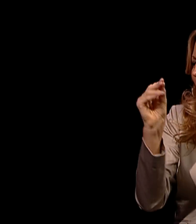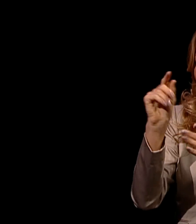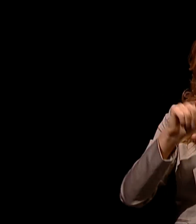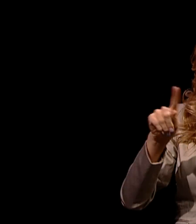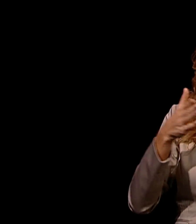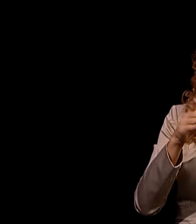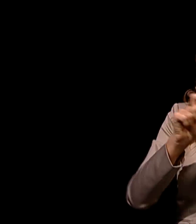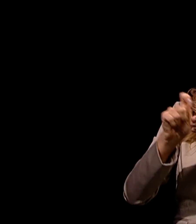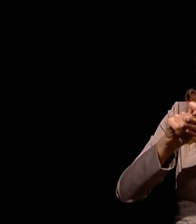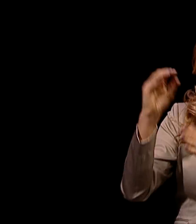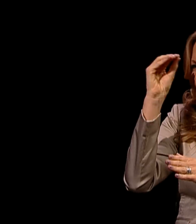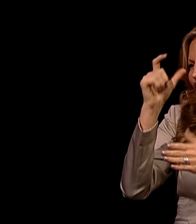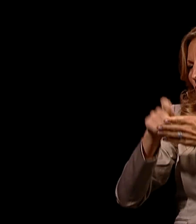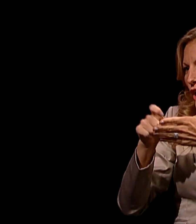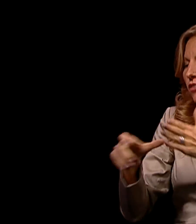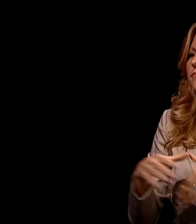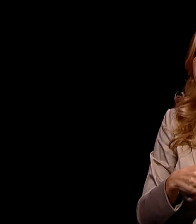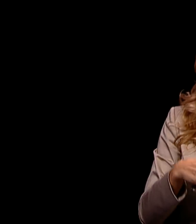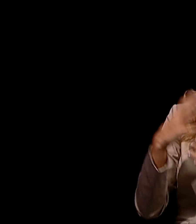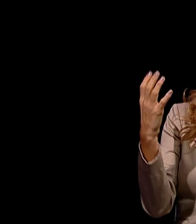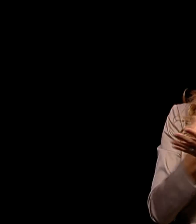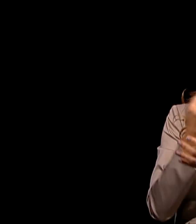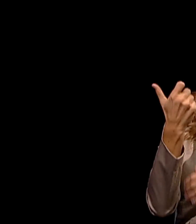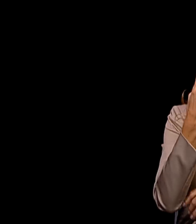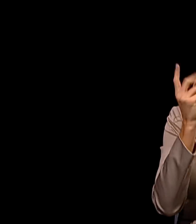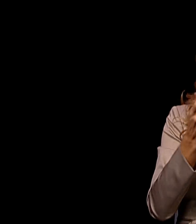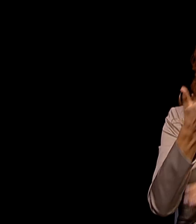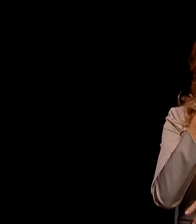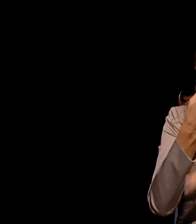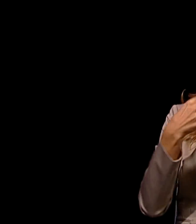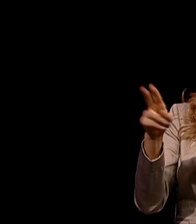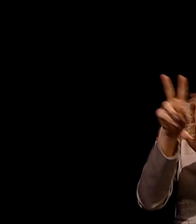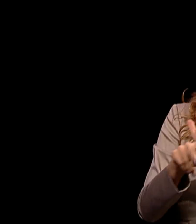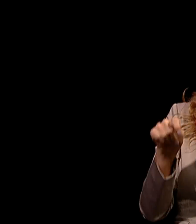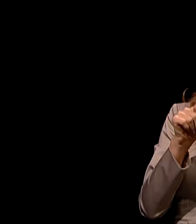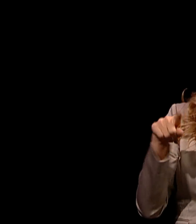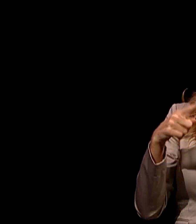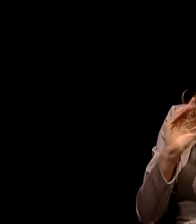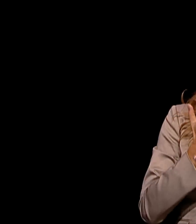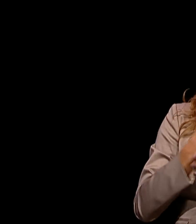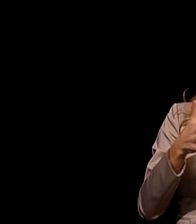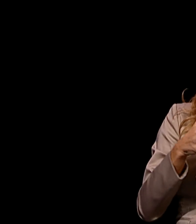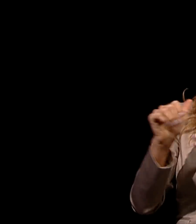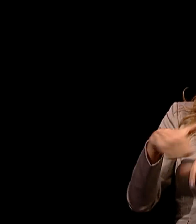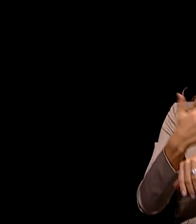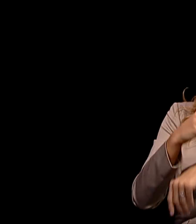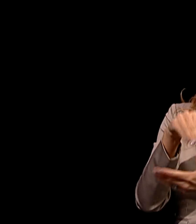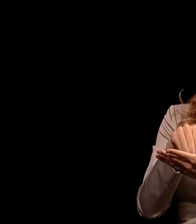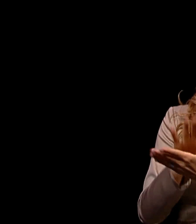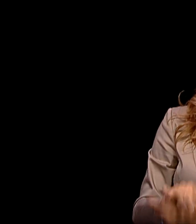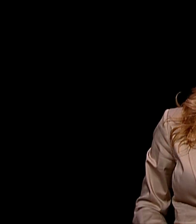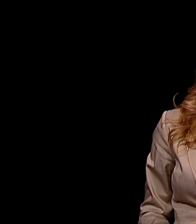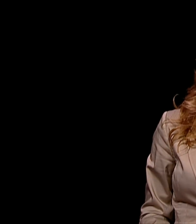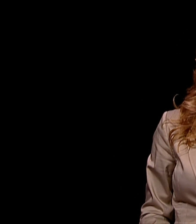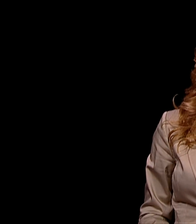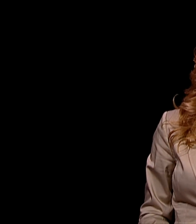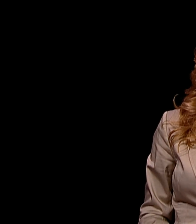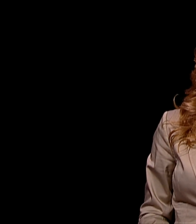like this a public policy in different ways to write editorials. I'd like to go and take a few minutes to watch a video about our founding documents.